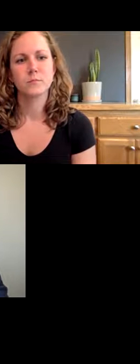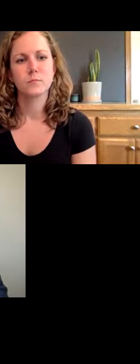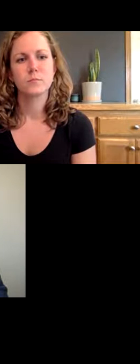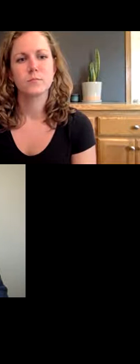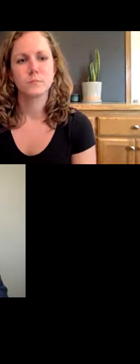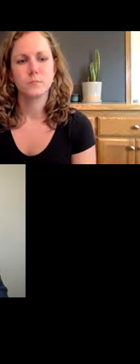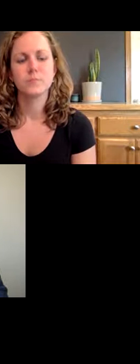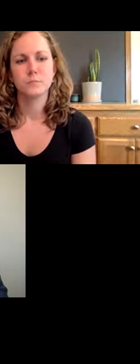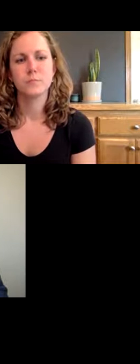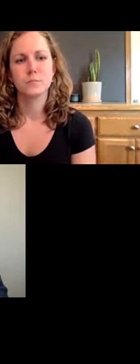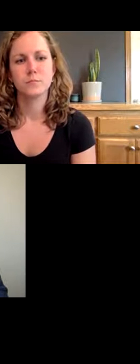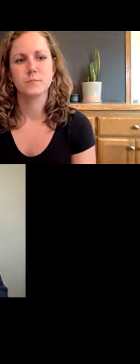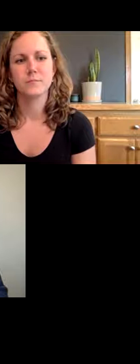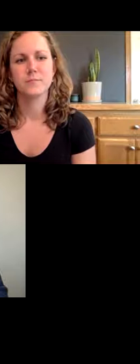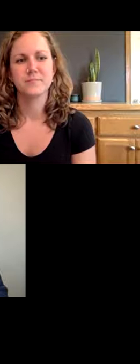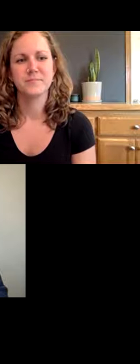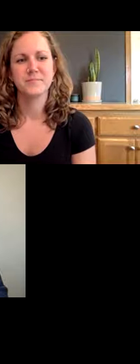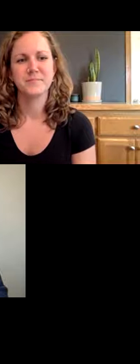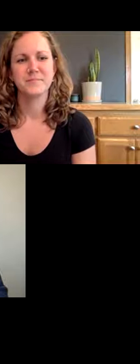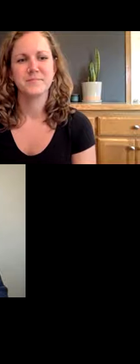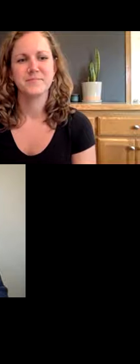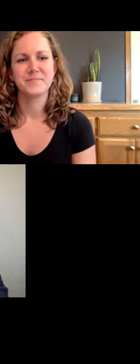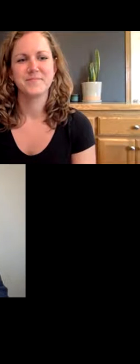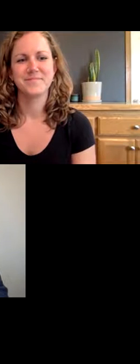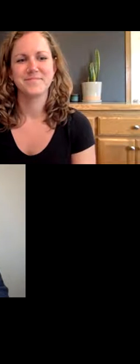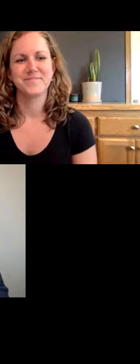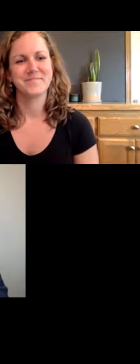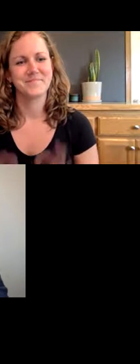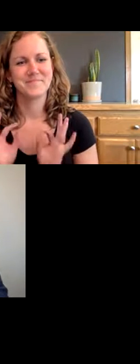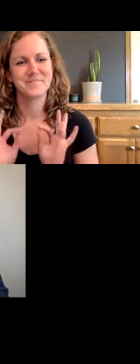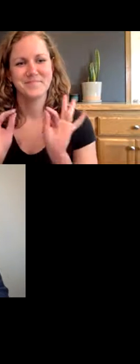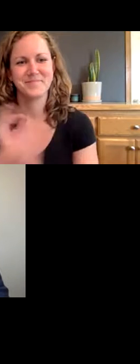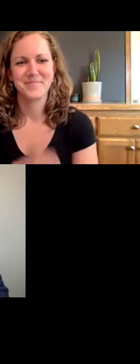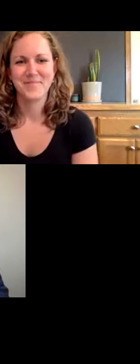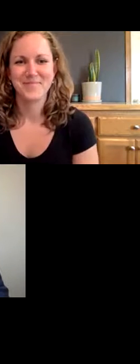department. First we'll stop the recording, and then we'll open it up for questions. Enjoy.